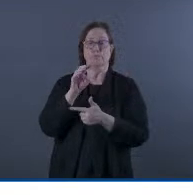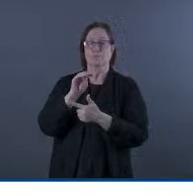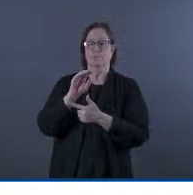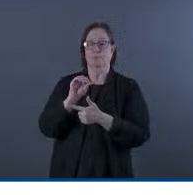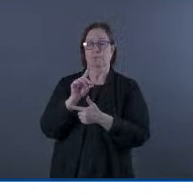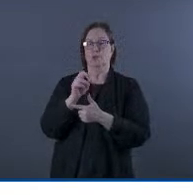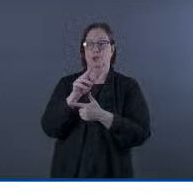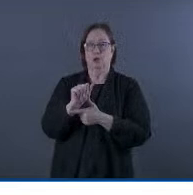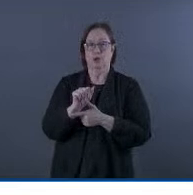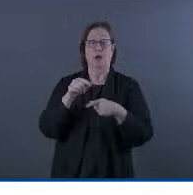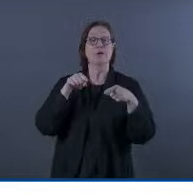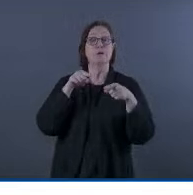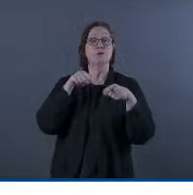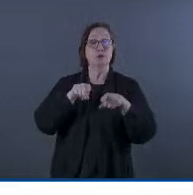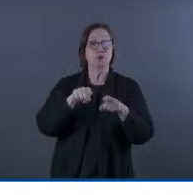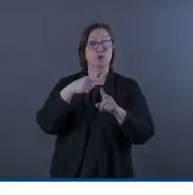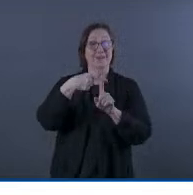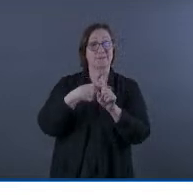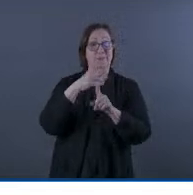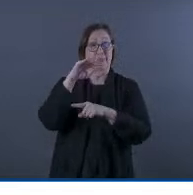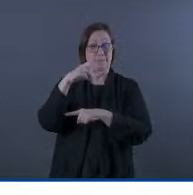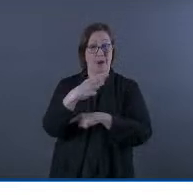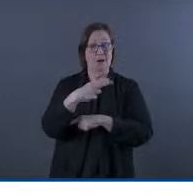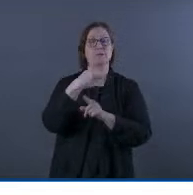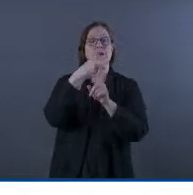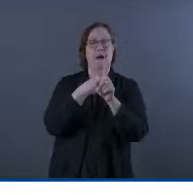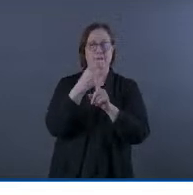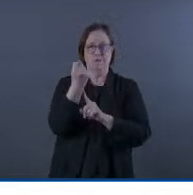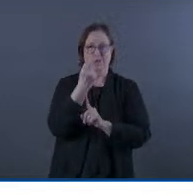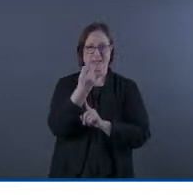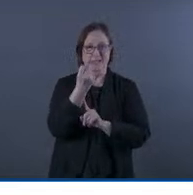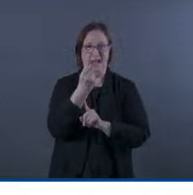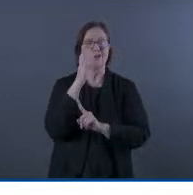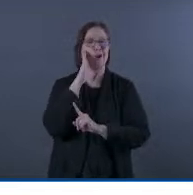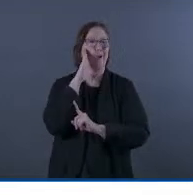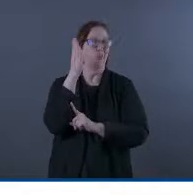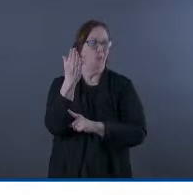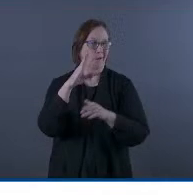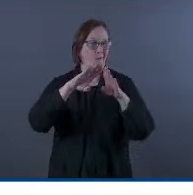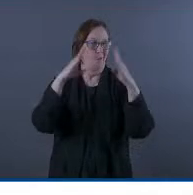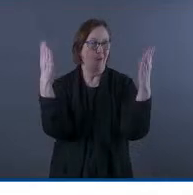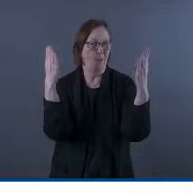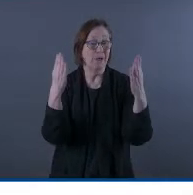And again, a lot of what our volumes are, are dependent upon vaccine availability.